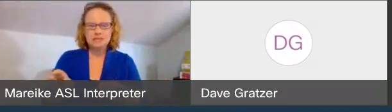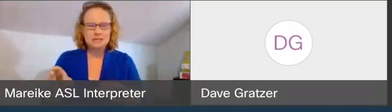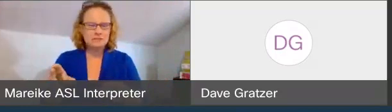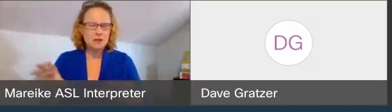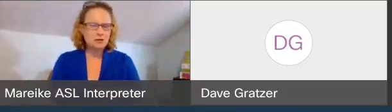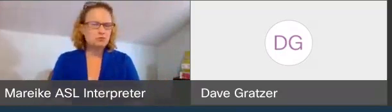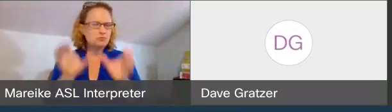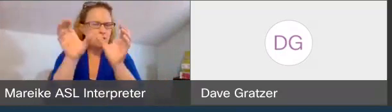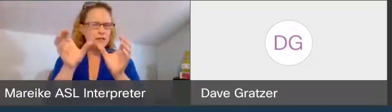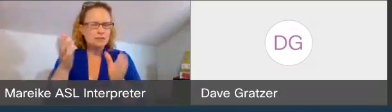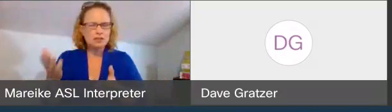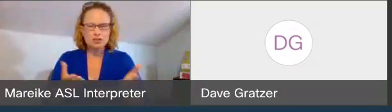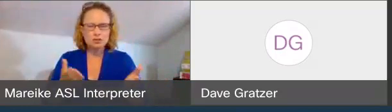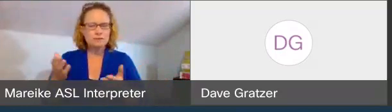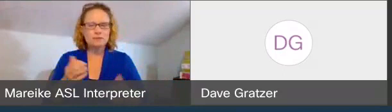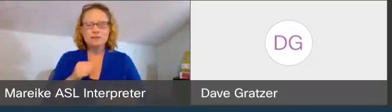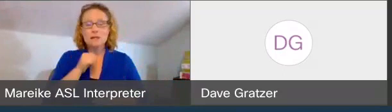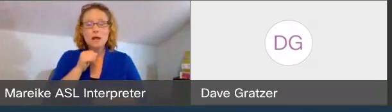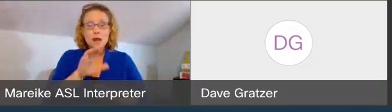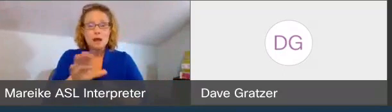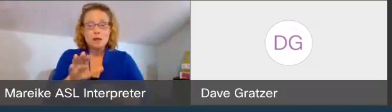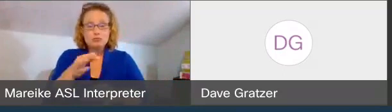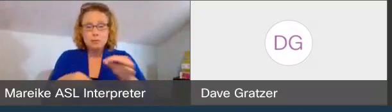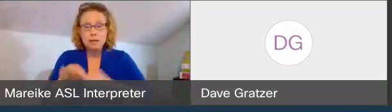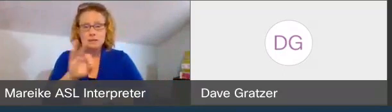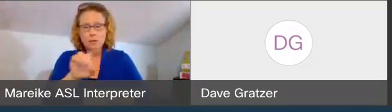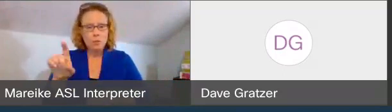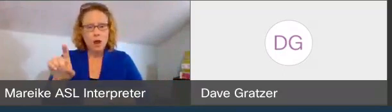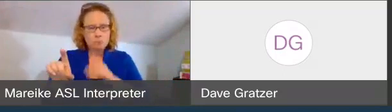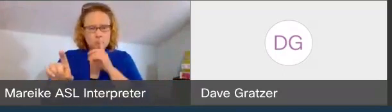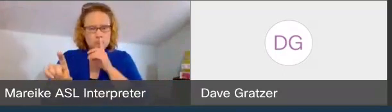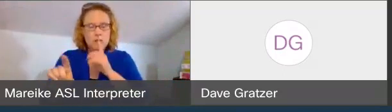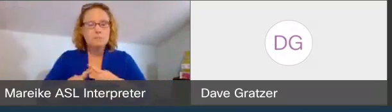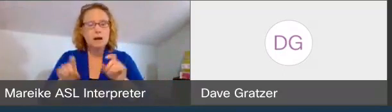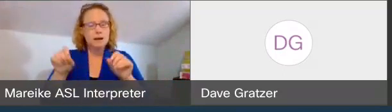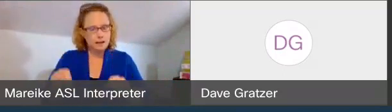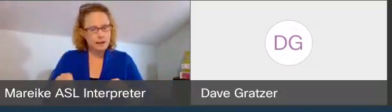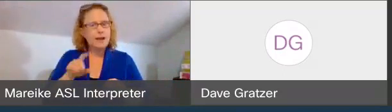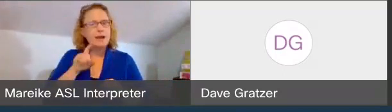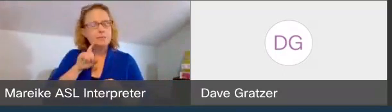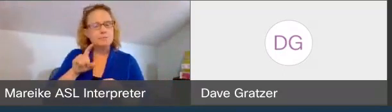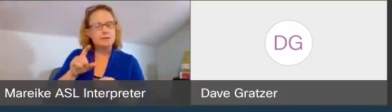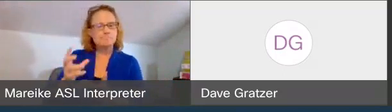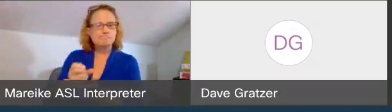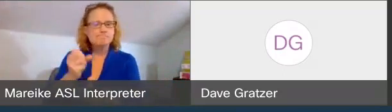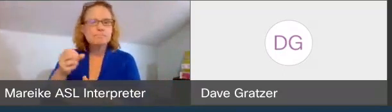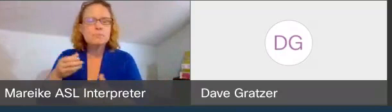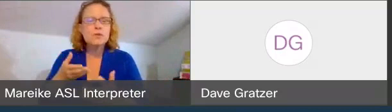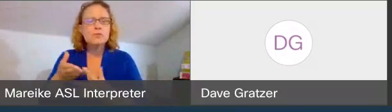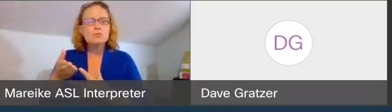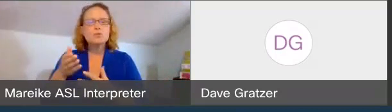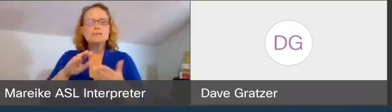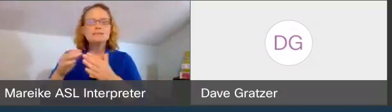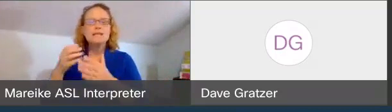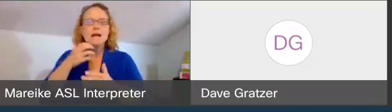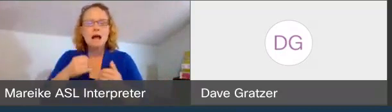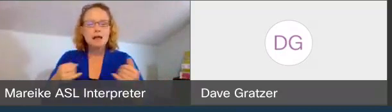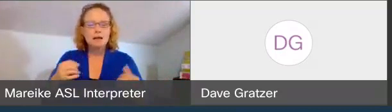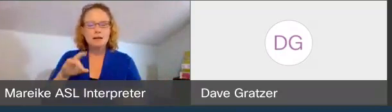so they're not a replacement for 911, but they can be accessed through a city hotline 888-NYC-WELL